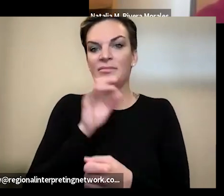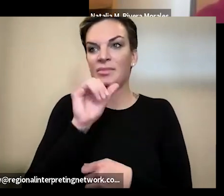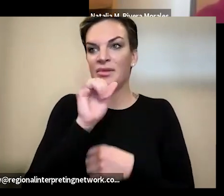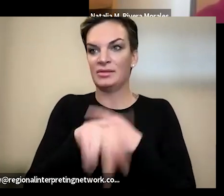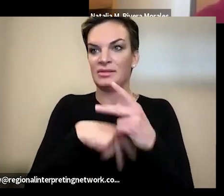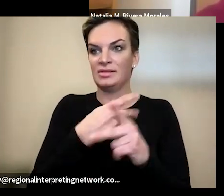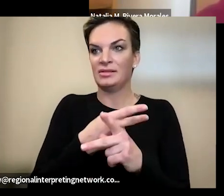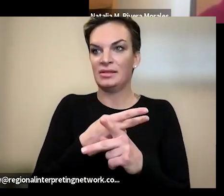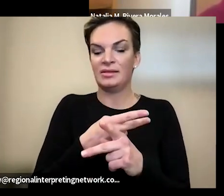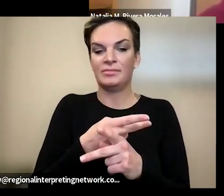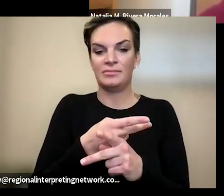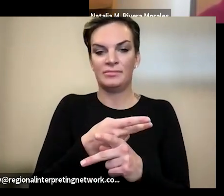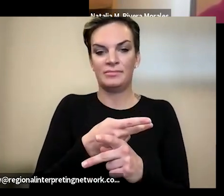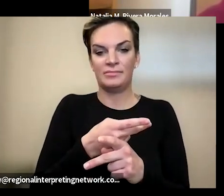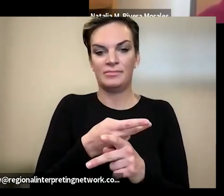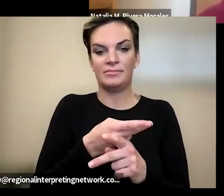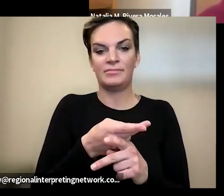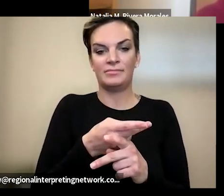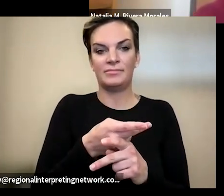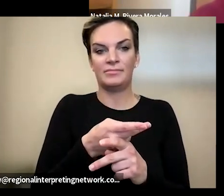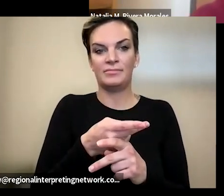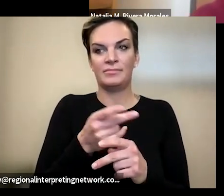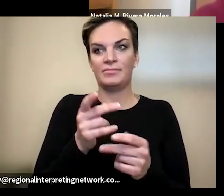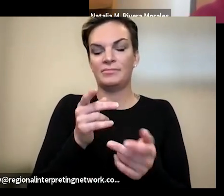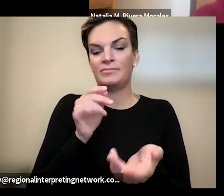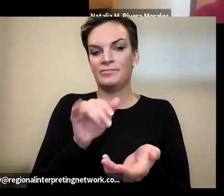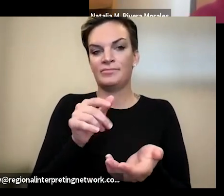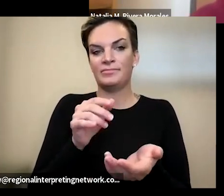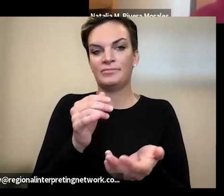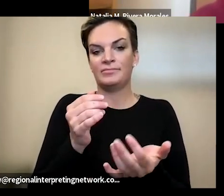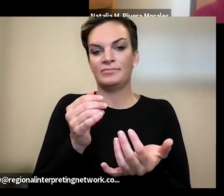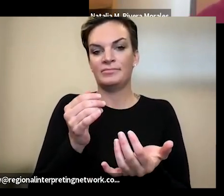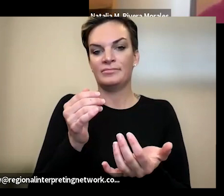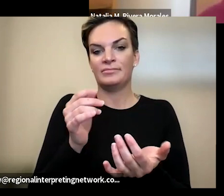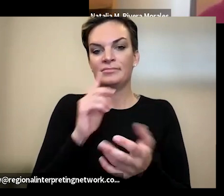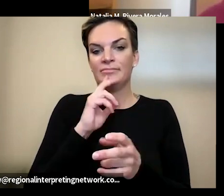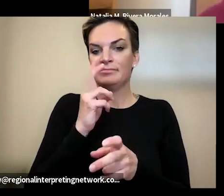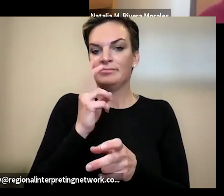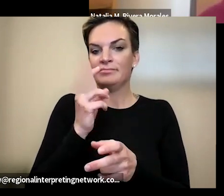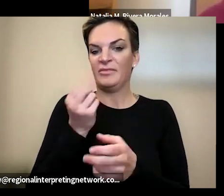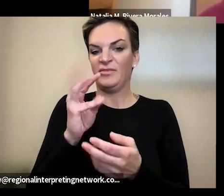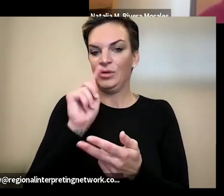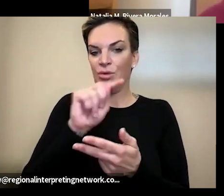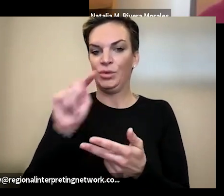are essentially, like there's a monopoly on them. There like very few patents are